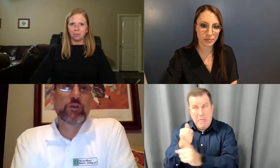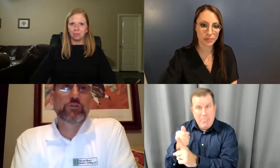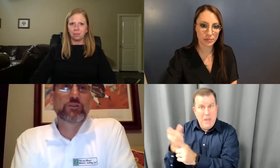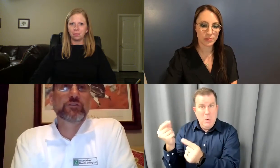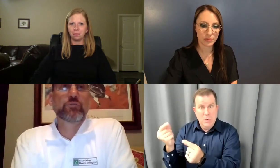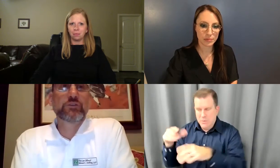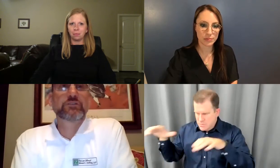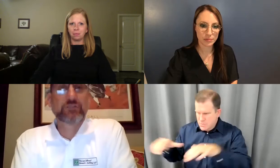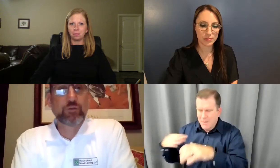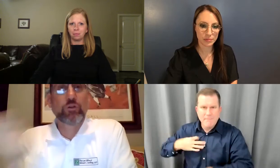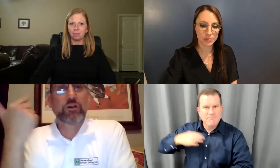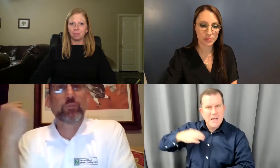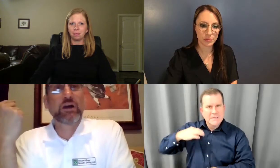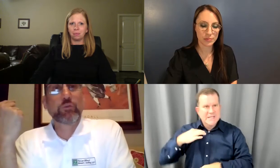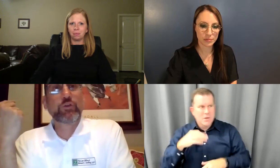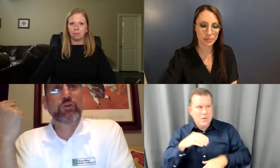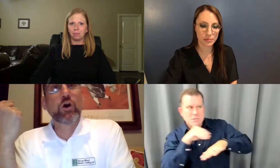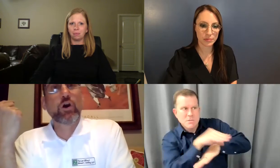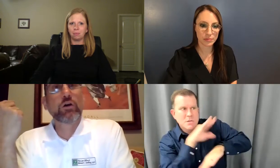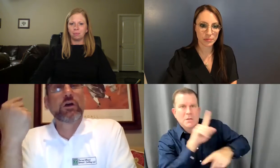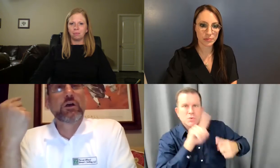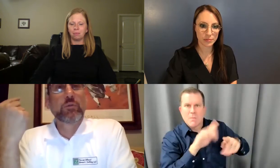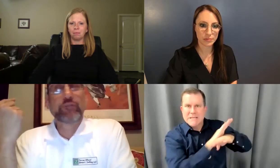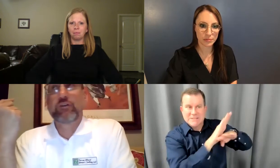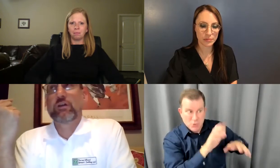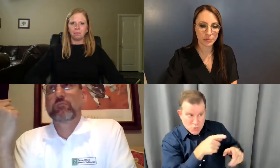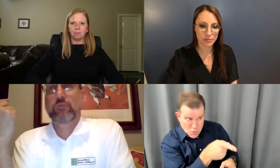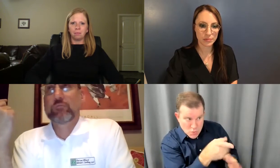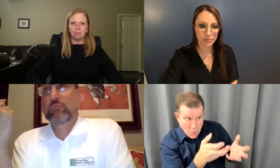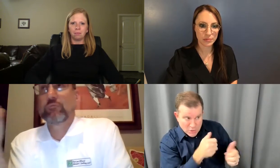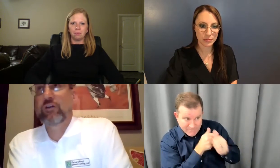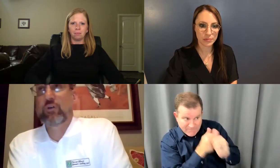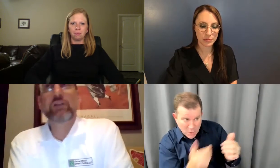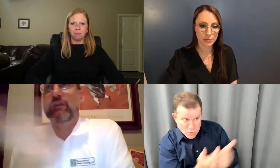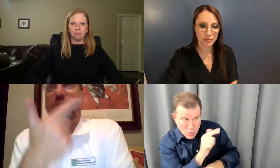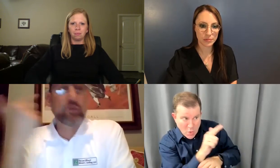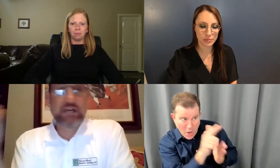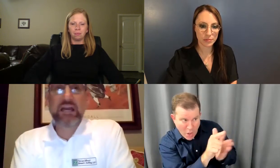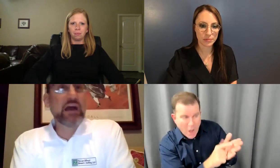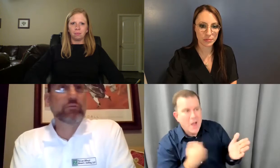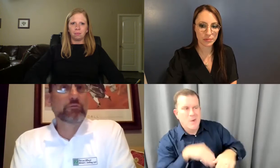for those concerned businesses that wanted to comply with the new law. But very, very quickly that work died out,